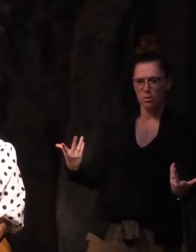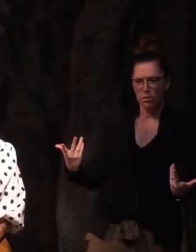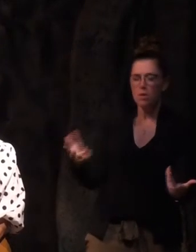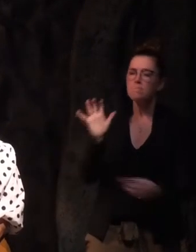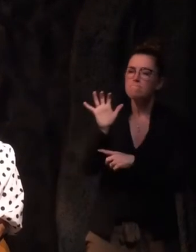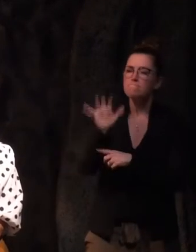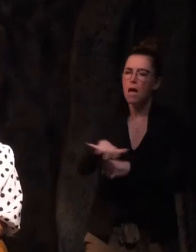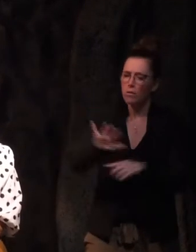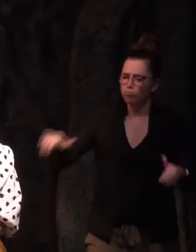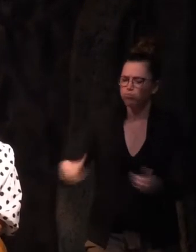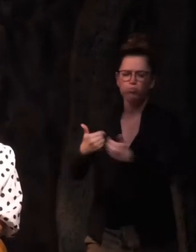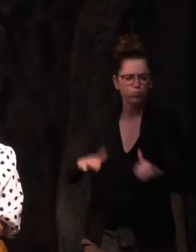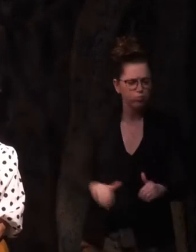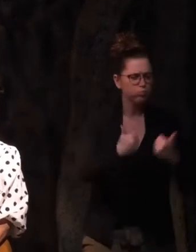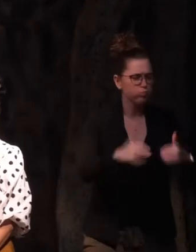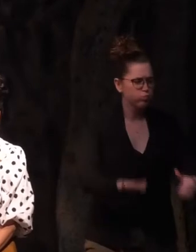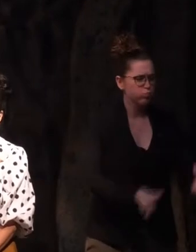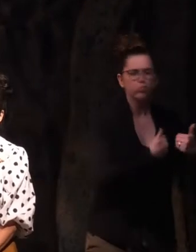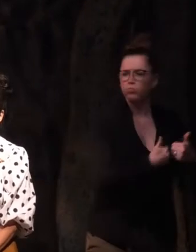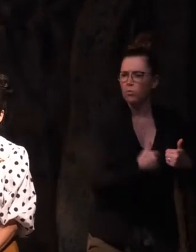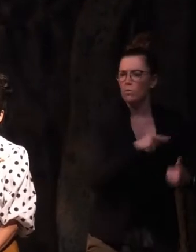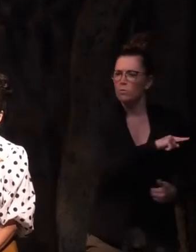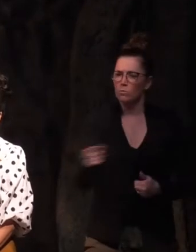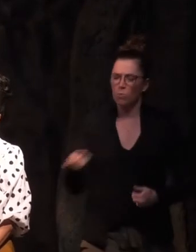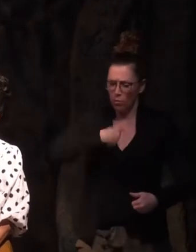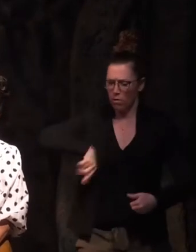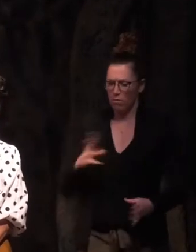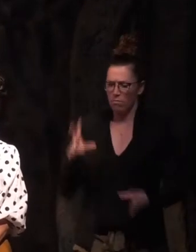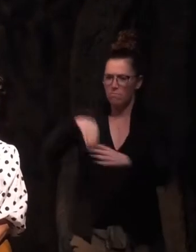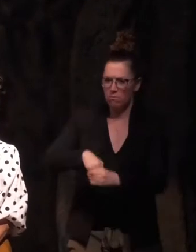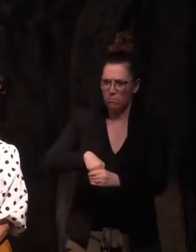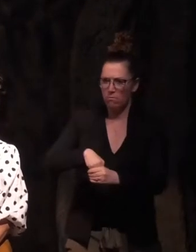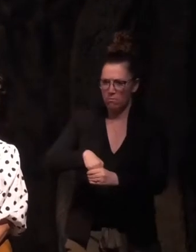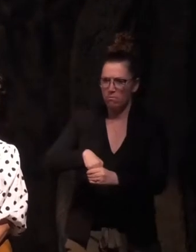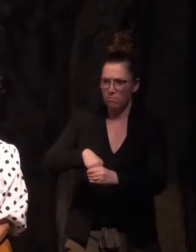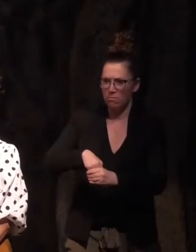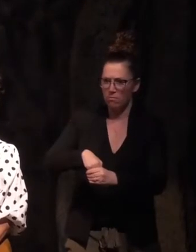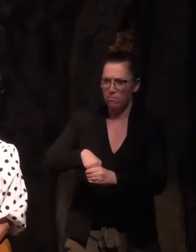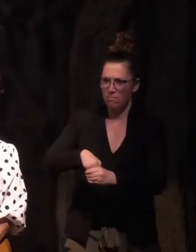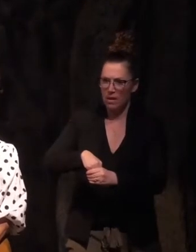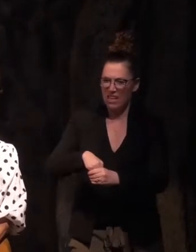in which all people get to explore those questions and fully dive into the murkiness of the unknown